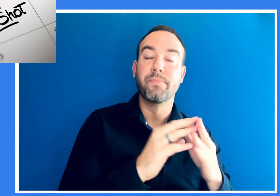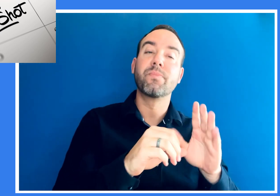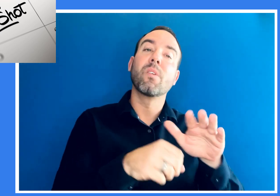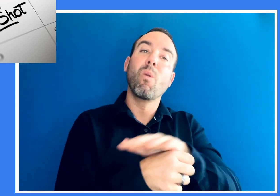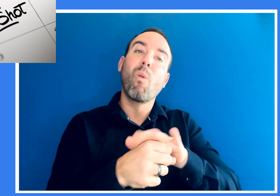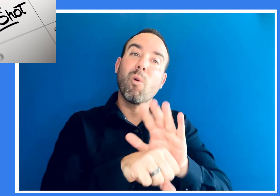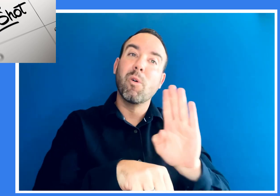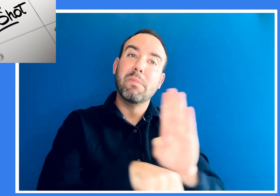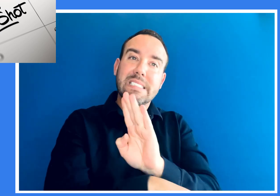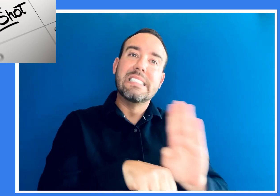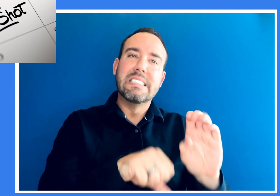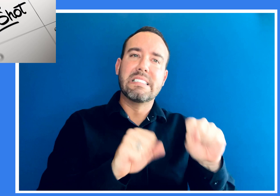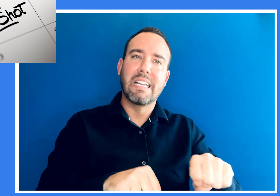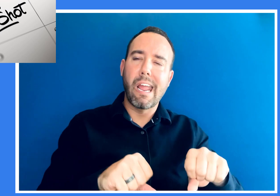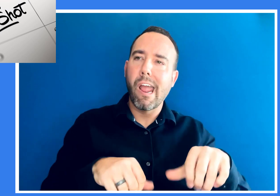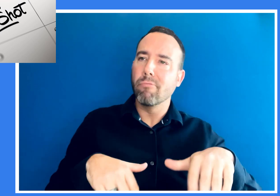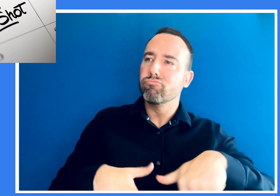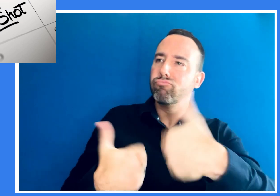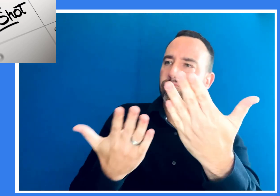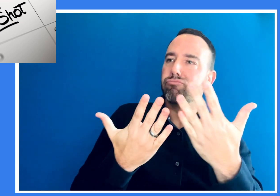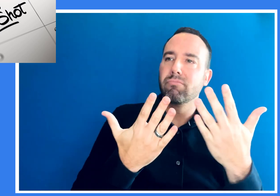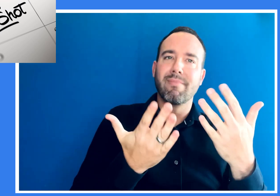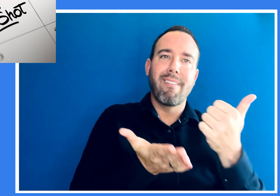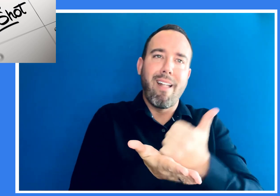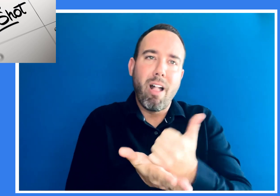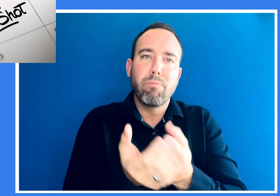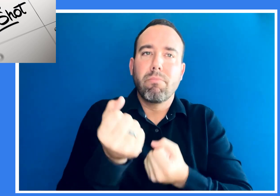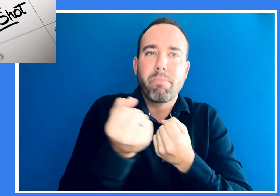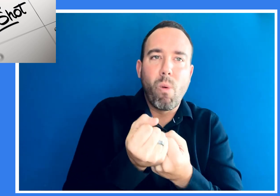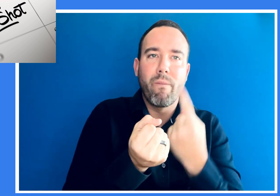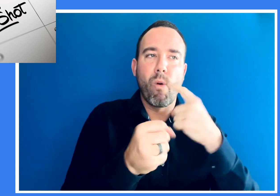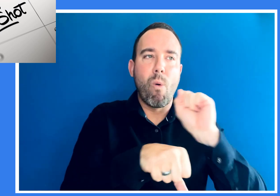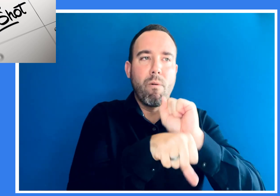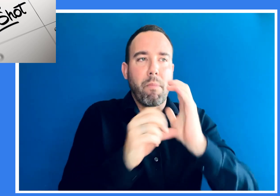And they can work with local businesses to make it easy for employees to get vaccinated.